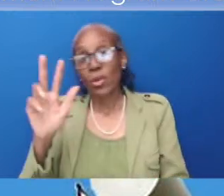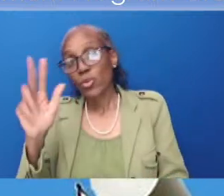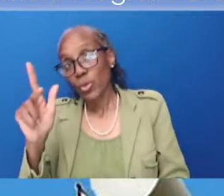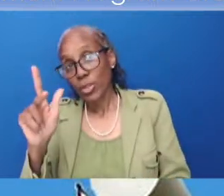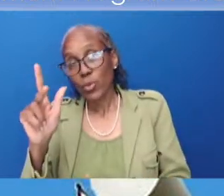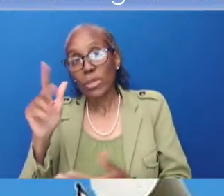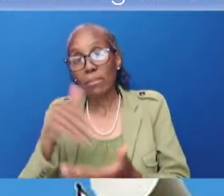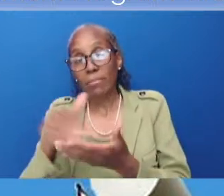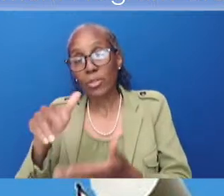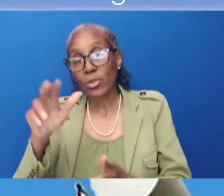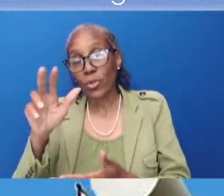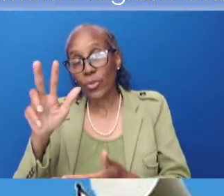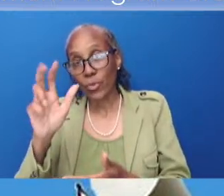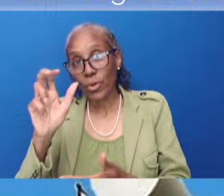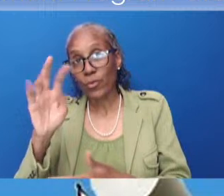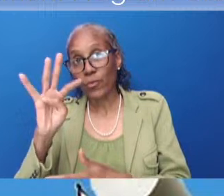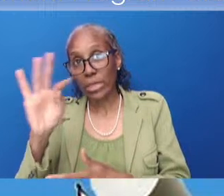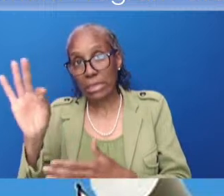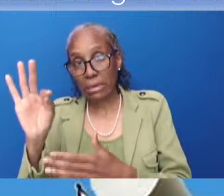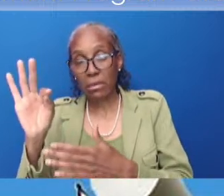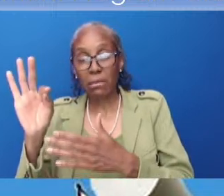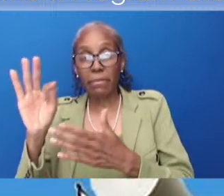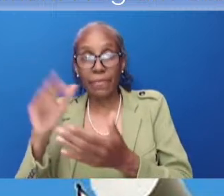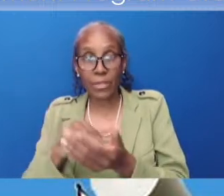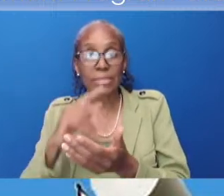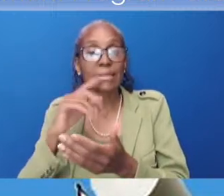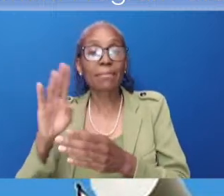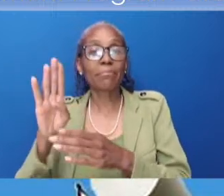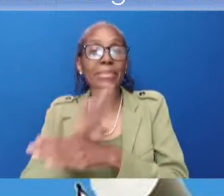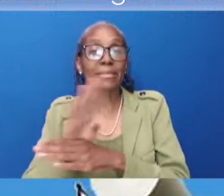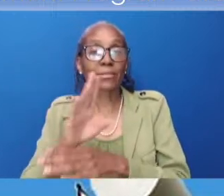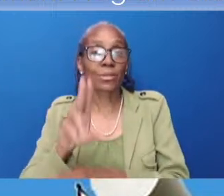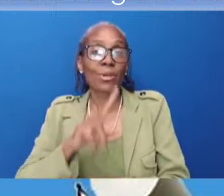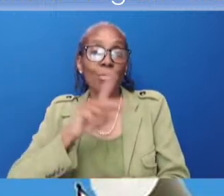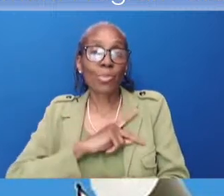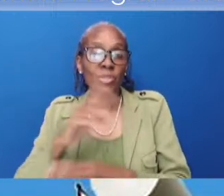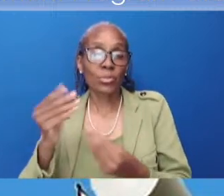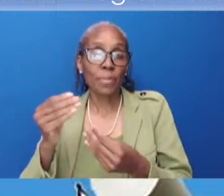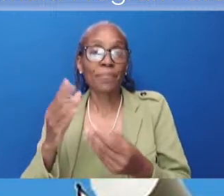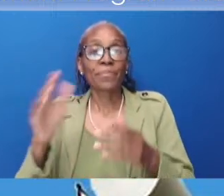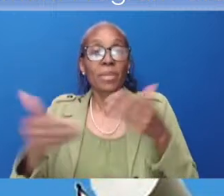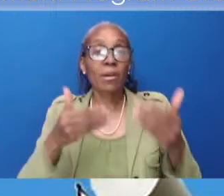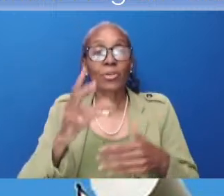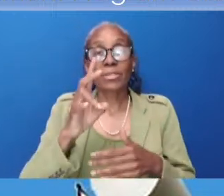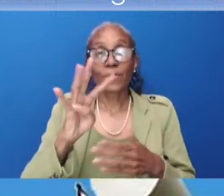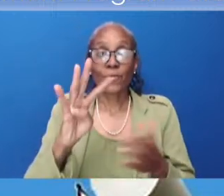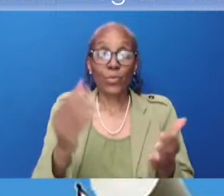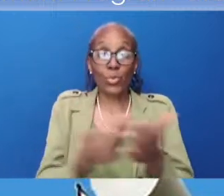14 MILLION IN REAL PROPERTY AND